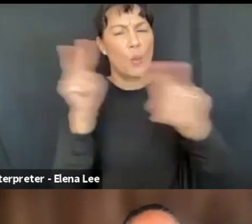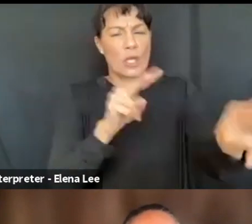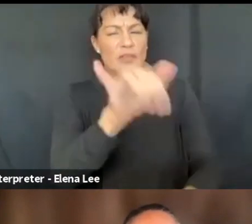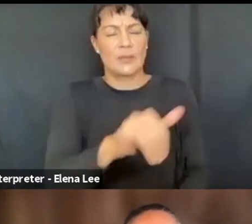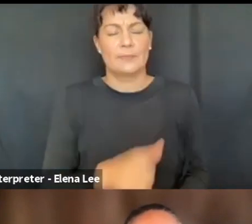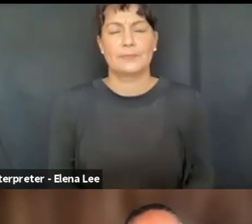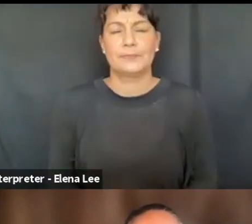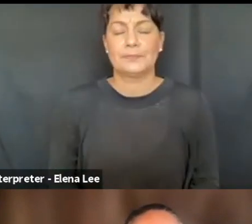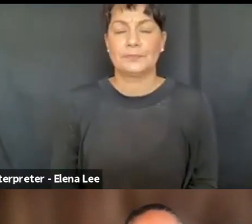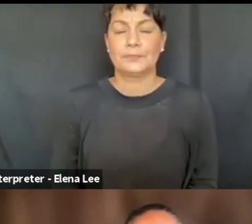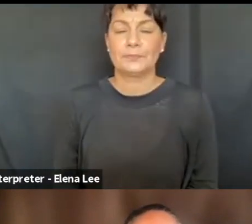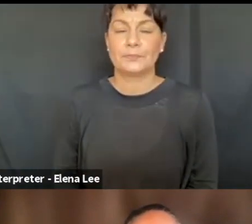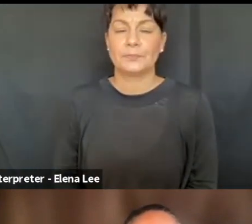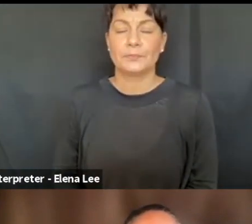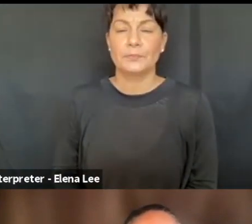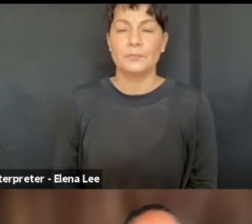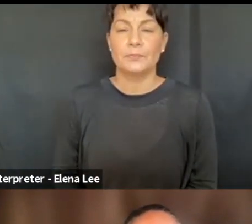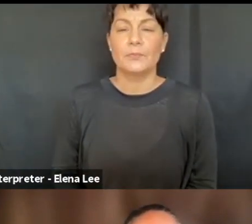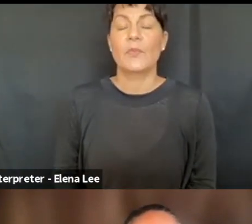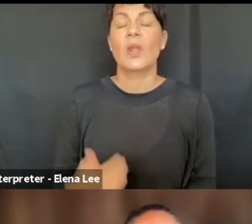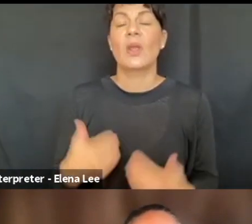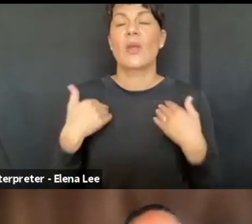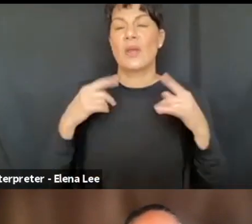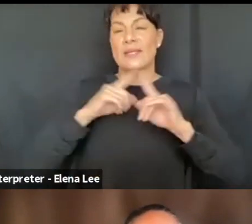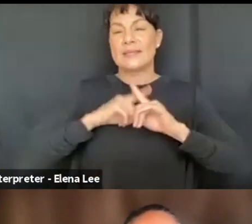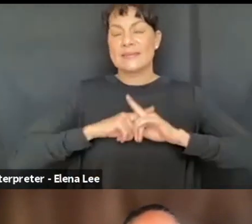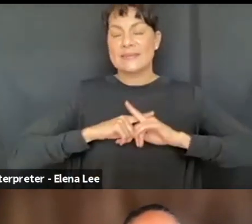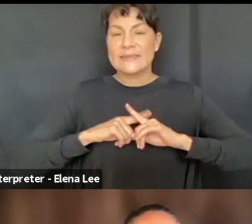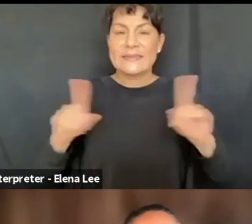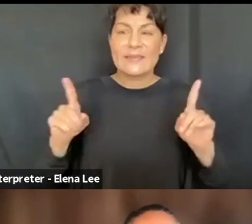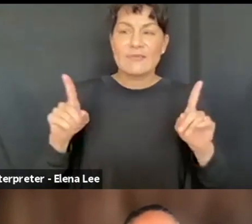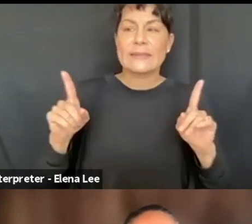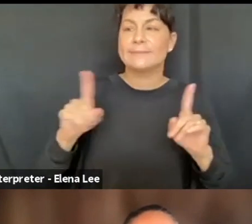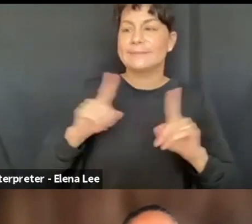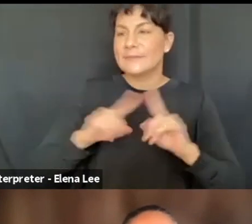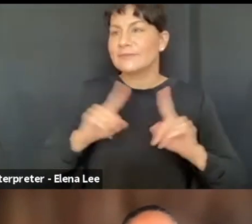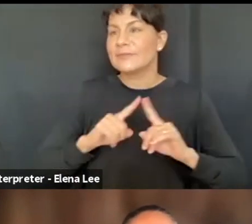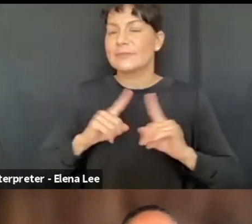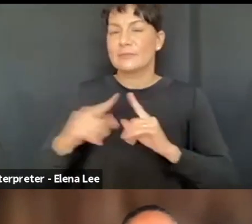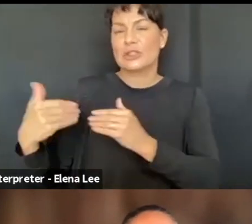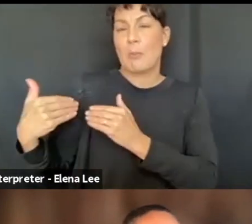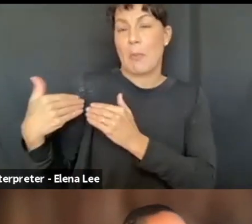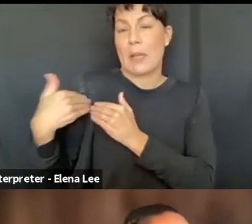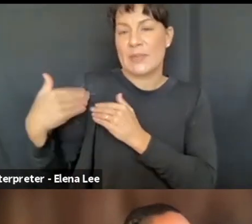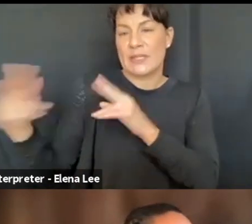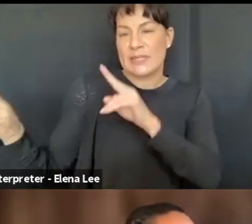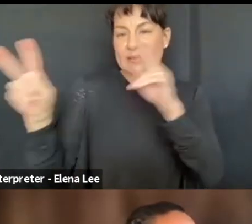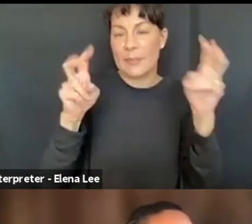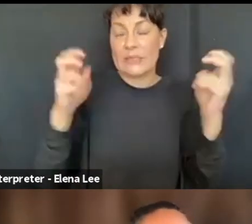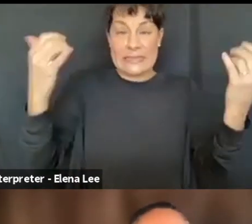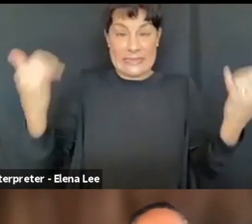So, there's a broad range of accountability topics. We are going to focus today's conversation